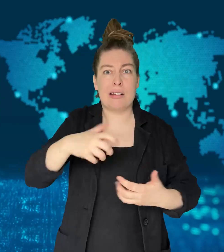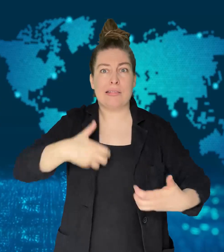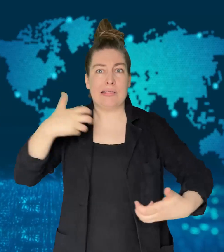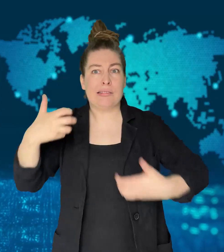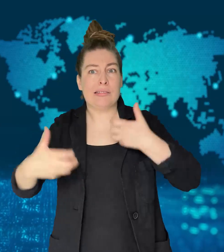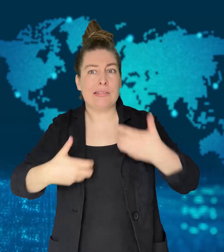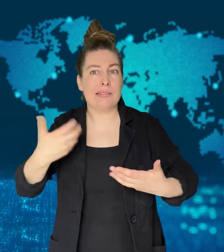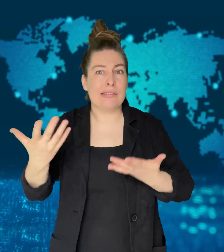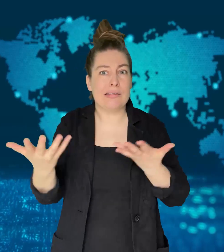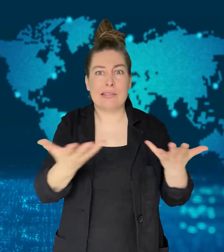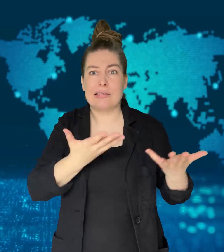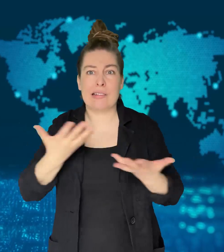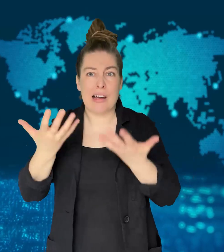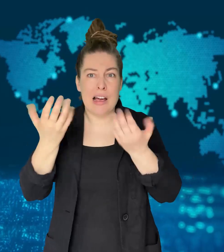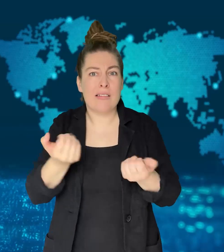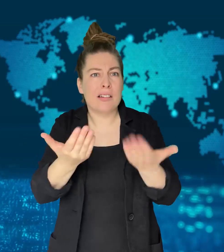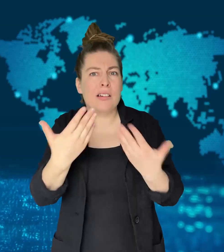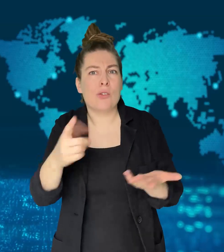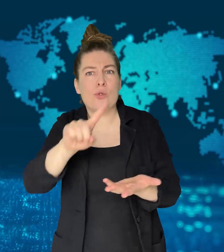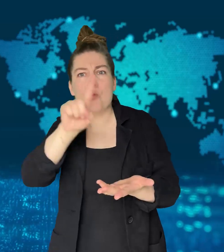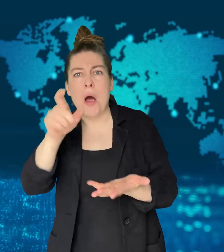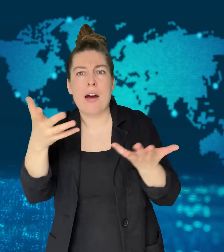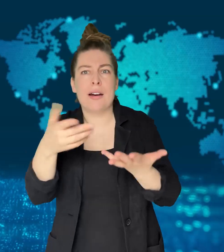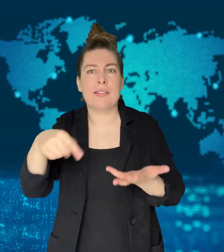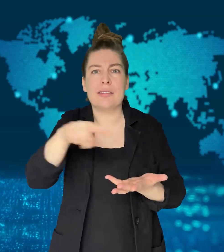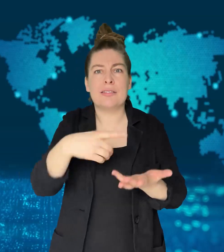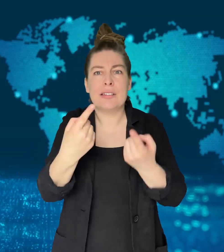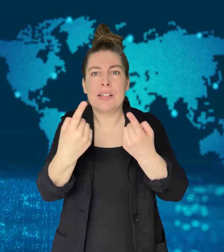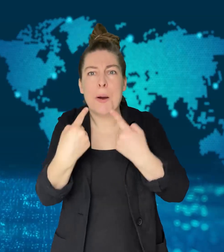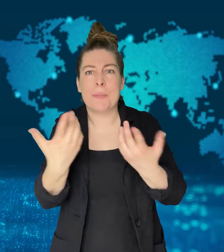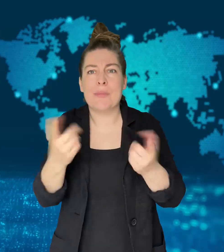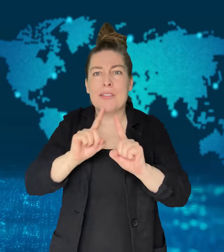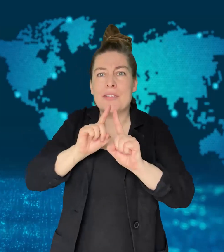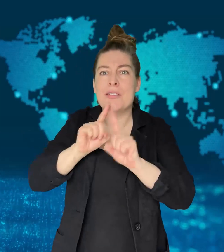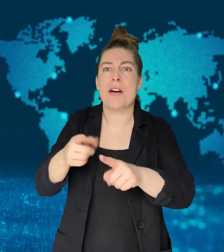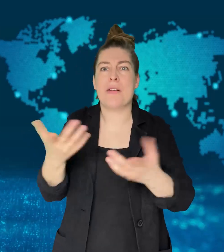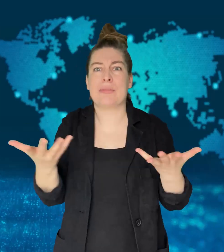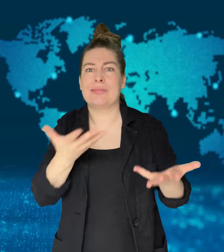Heathrow is the country's busiest air hub -